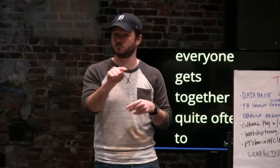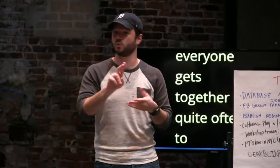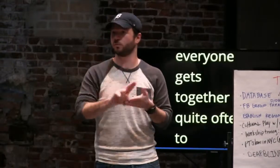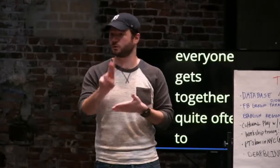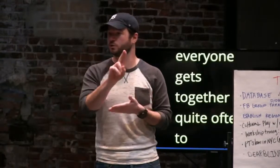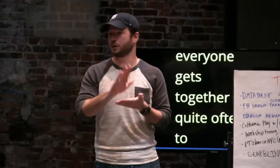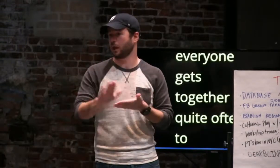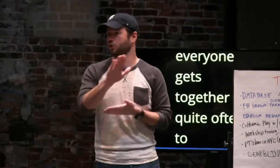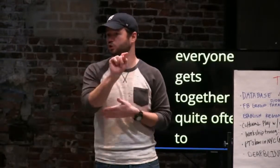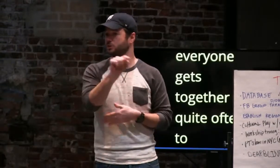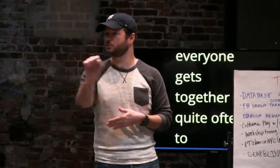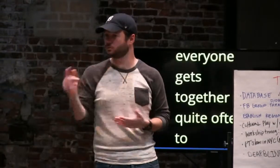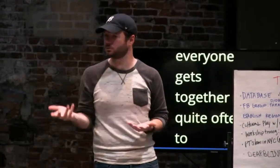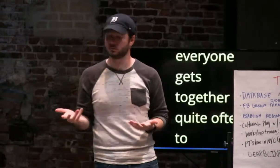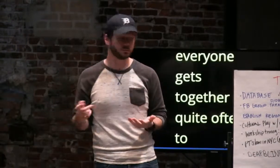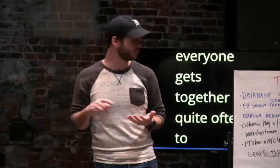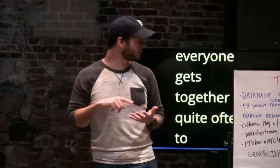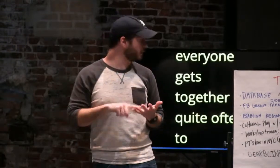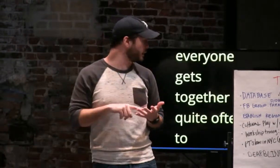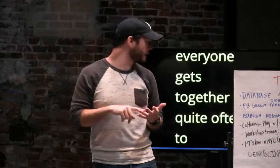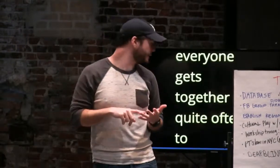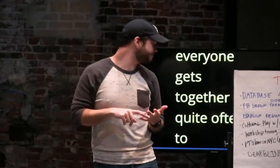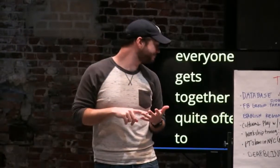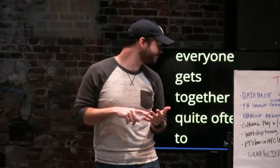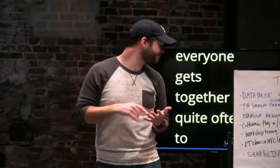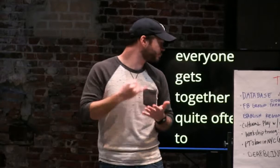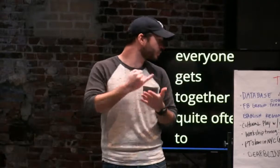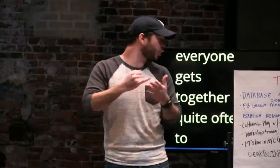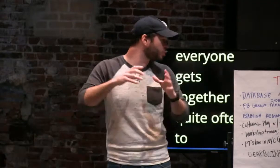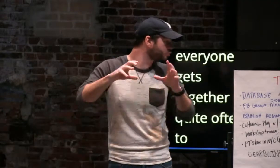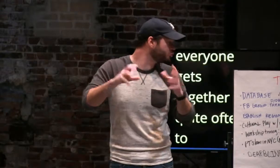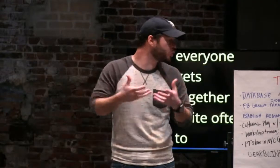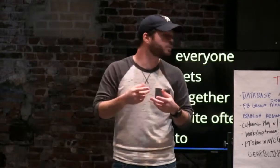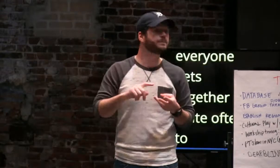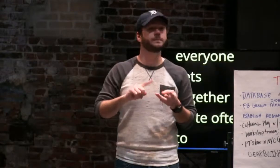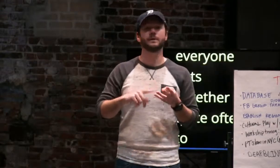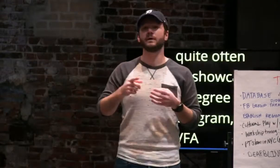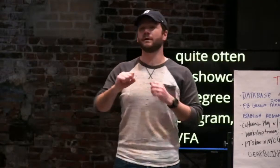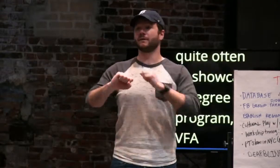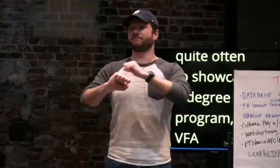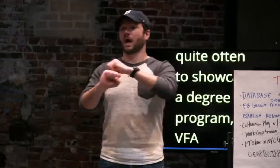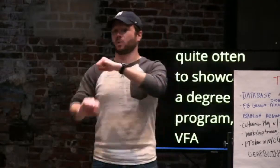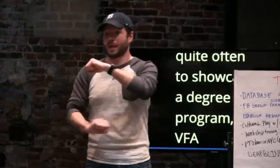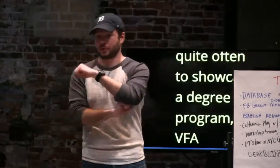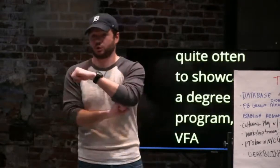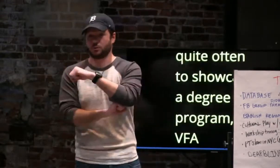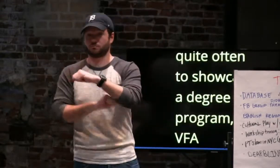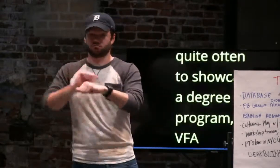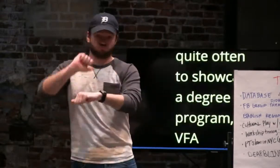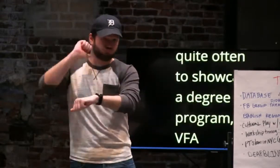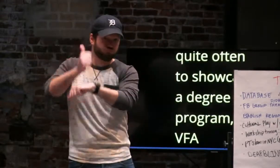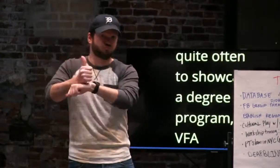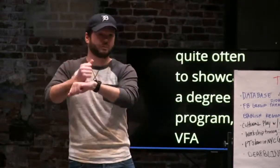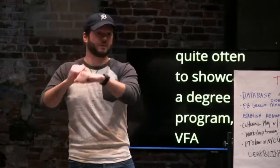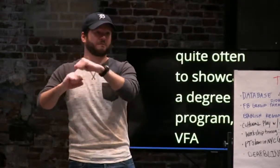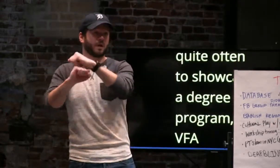A VFA where we can attend colleges and stuff to see these performances. And artists group, a foundation.